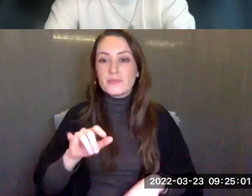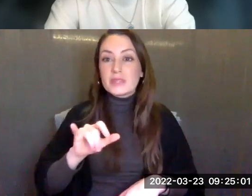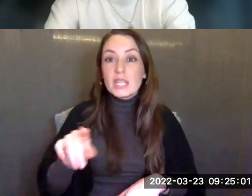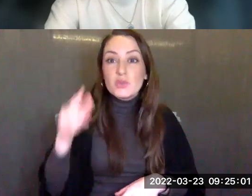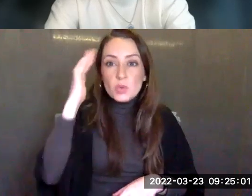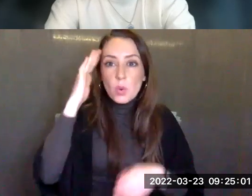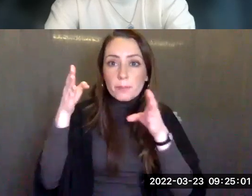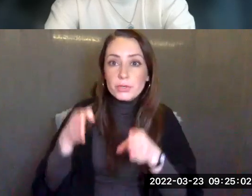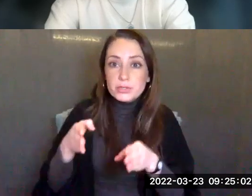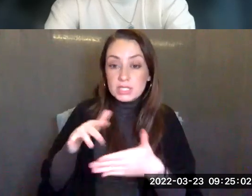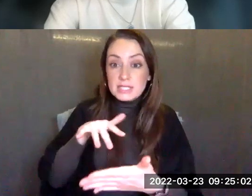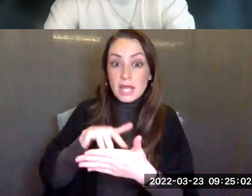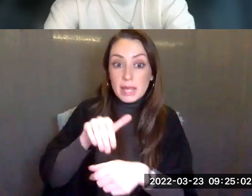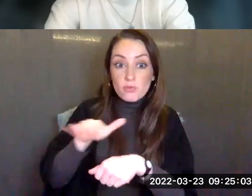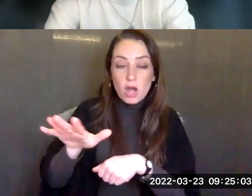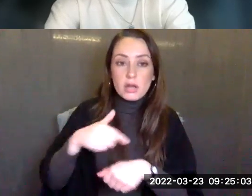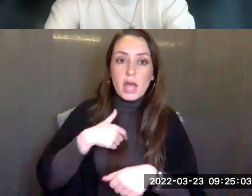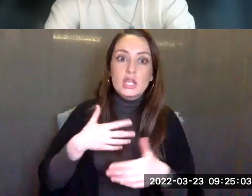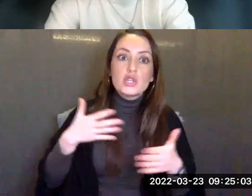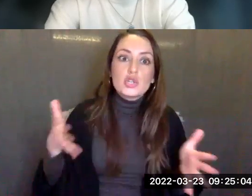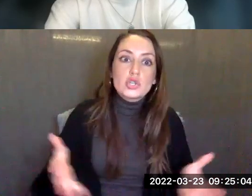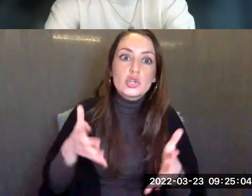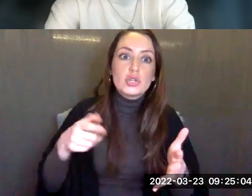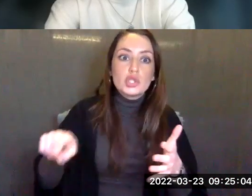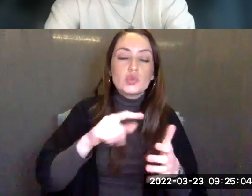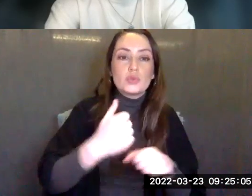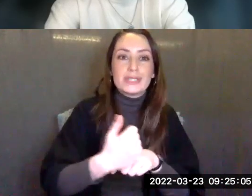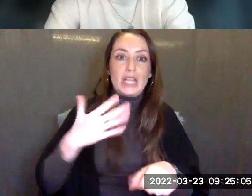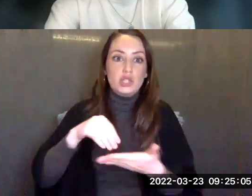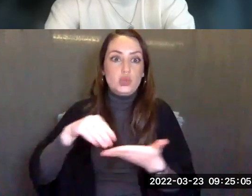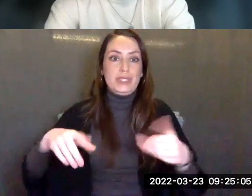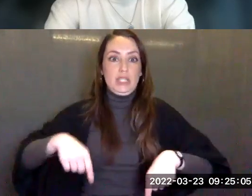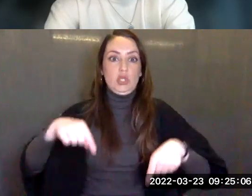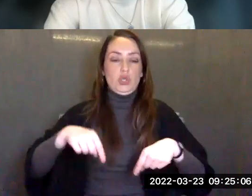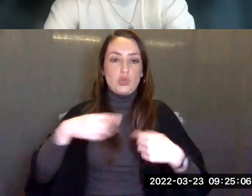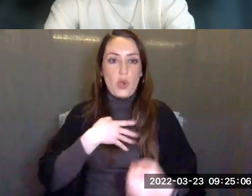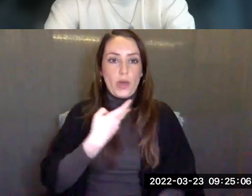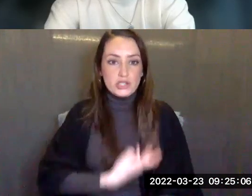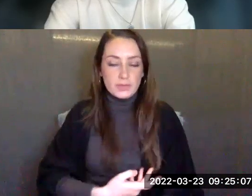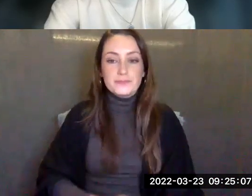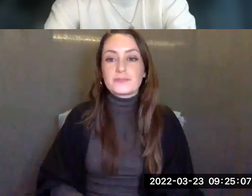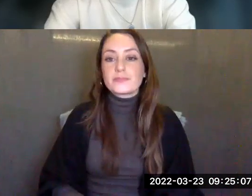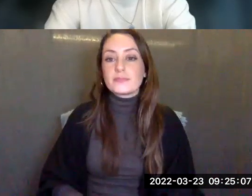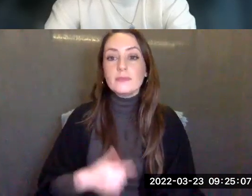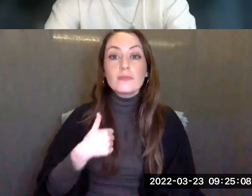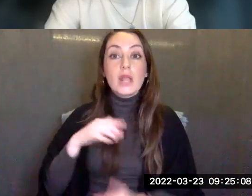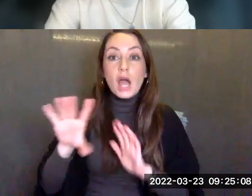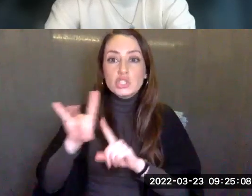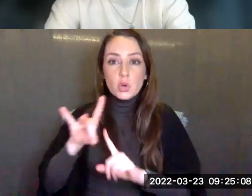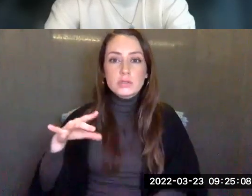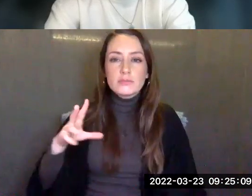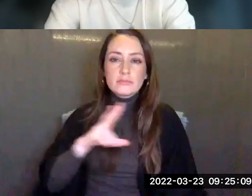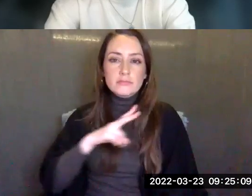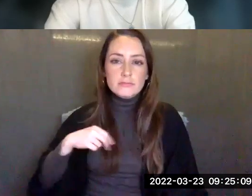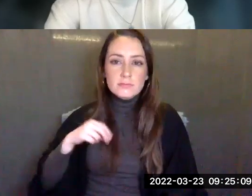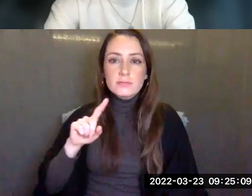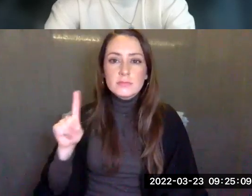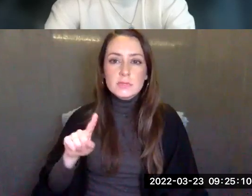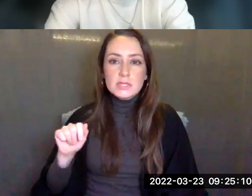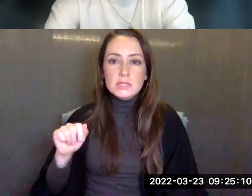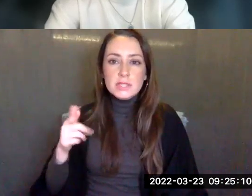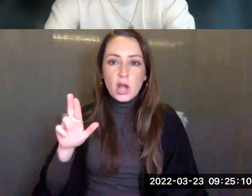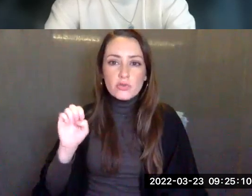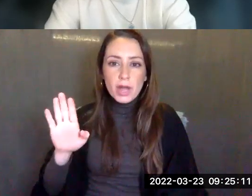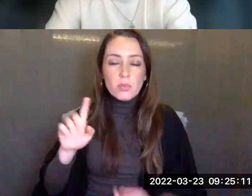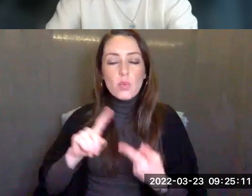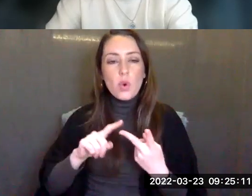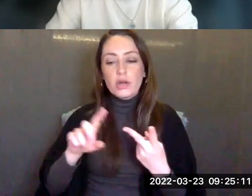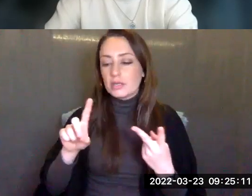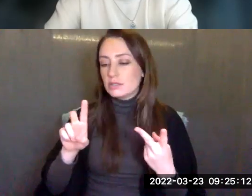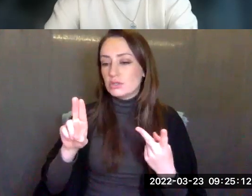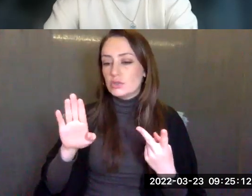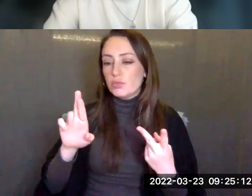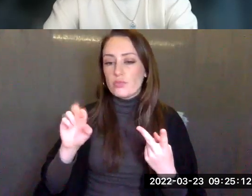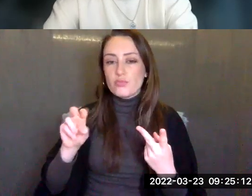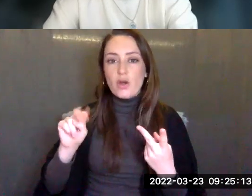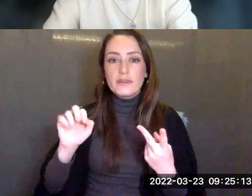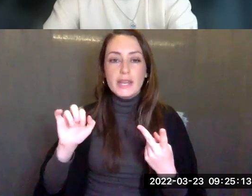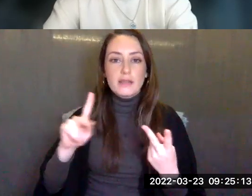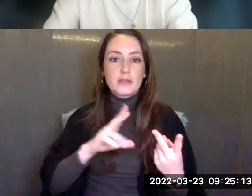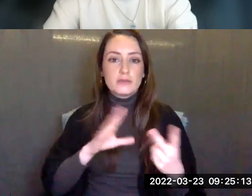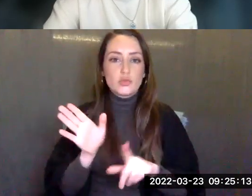I really really encourage you to send students to us because another main reason why I chose Zagreb, or in Dubrovnik we have our other campus is because it's crash is the nice happy medium between the East